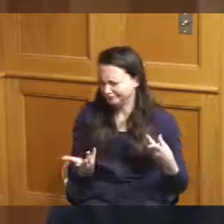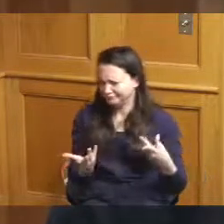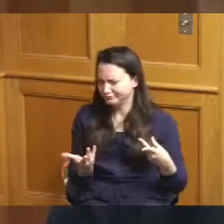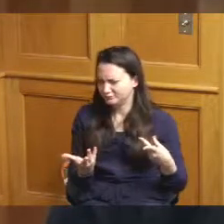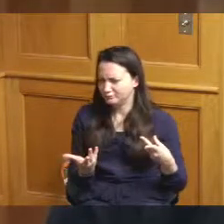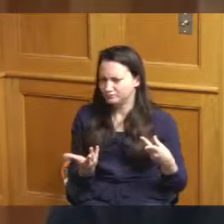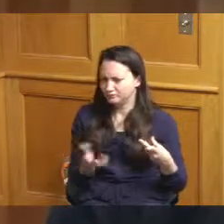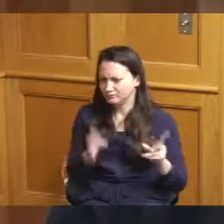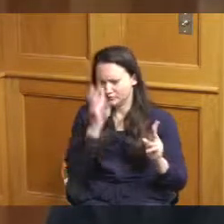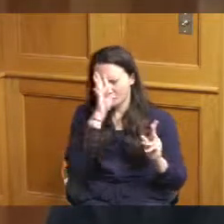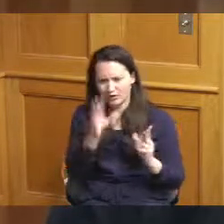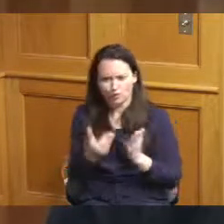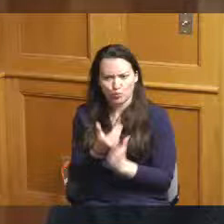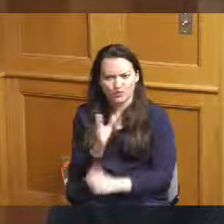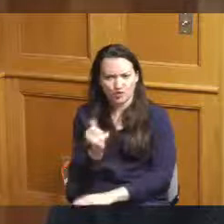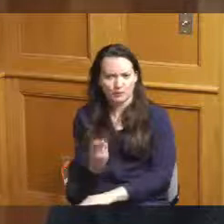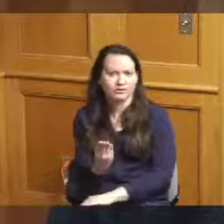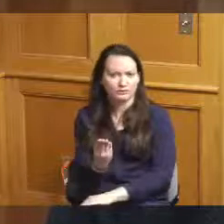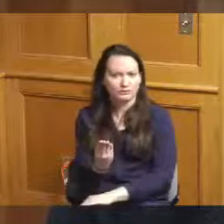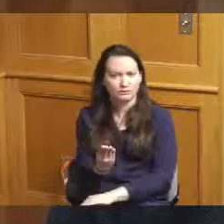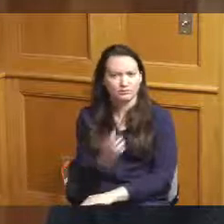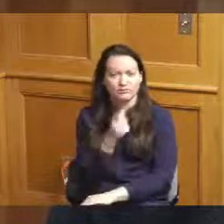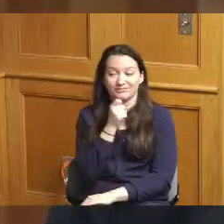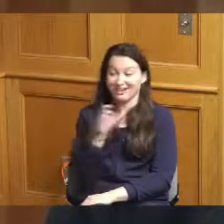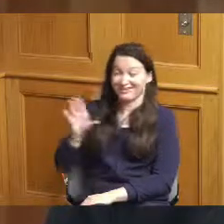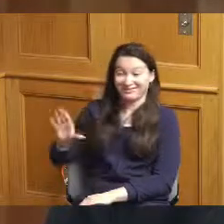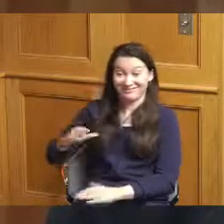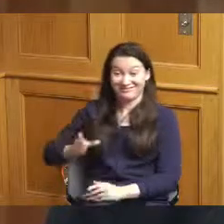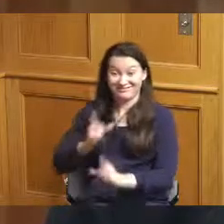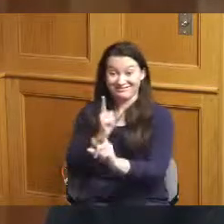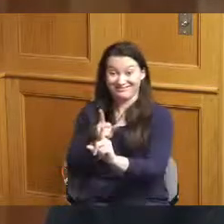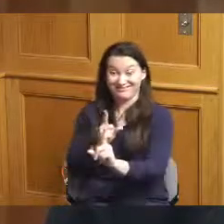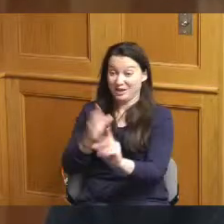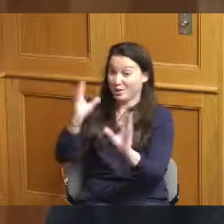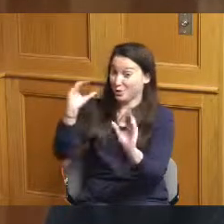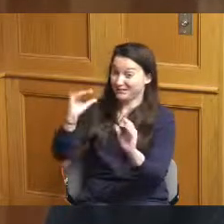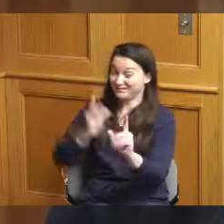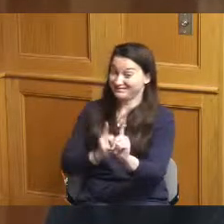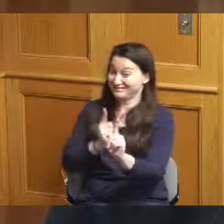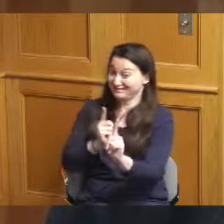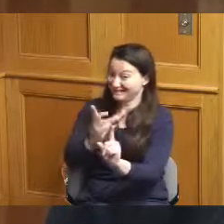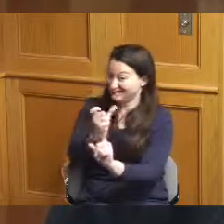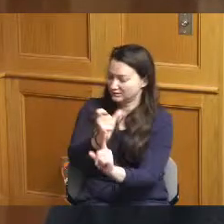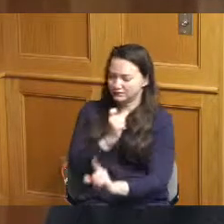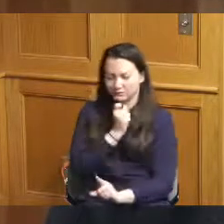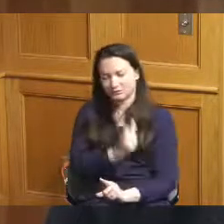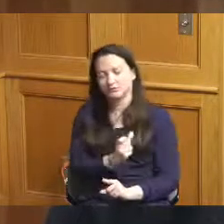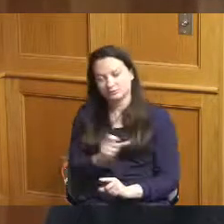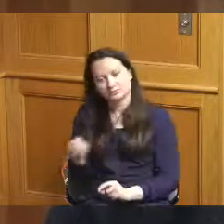did create new jobs it's not to the level that we hoped it would be but there are new jobs being